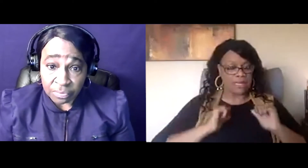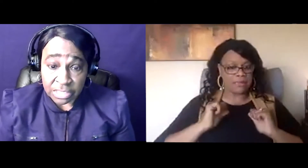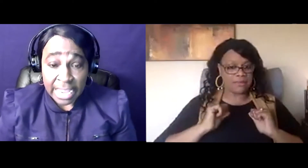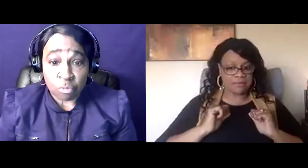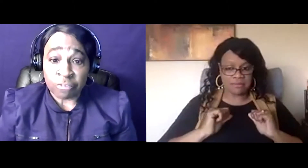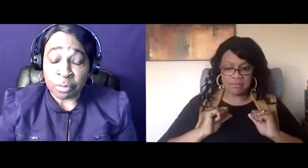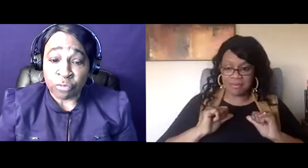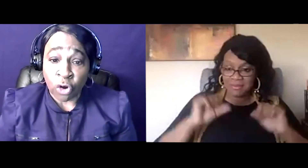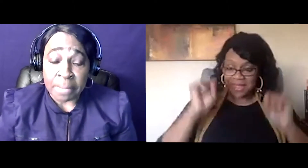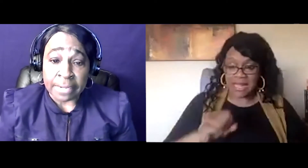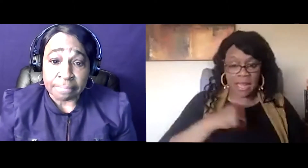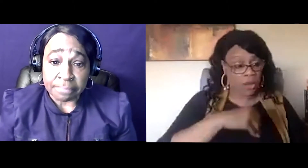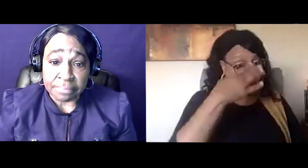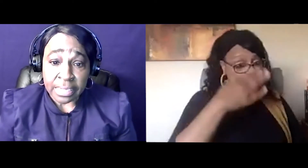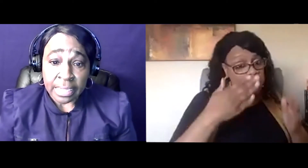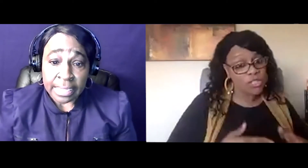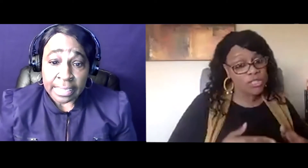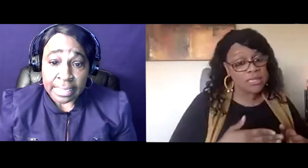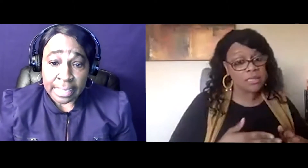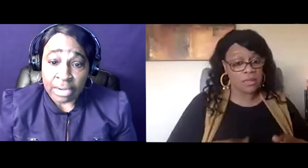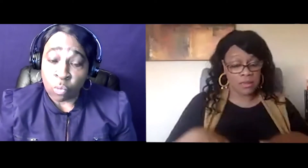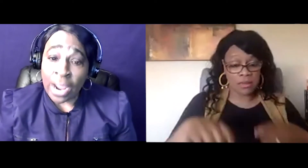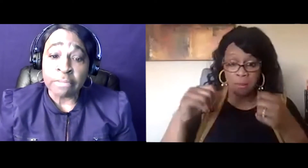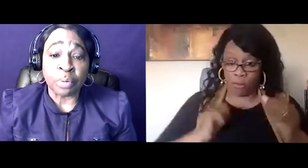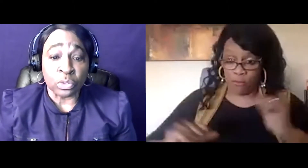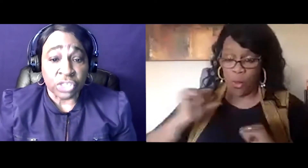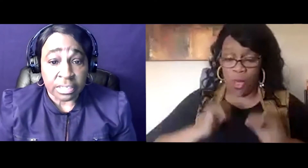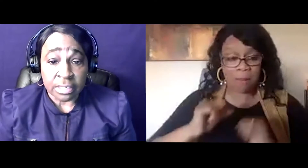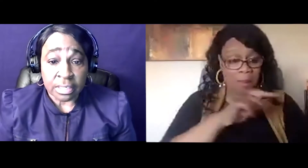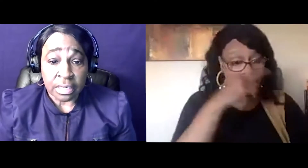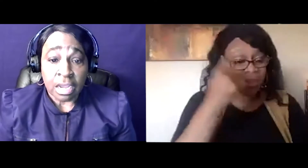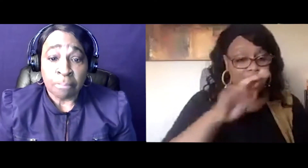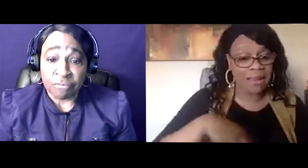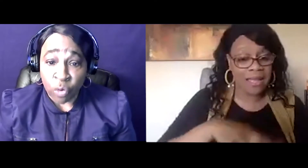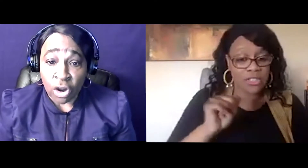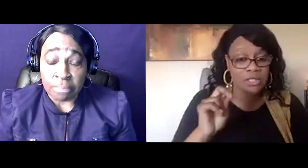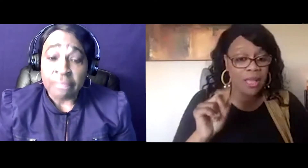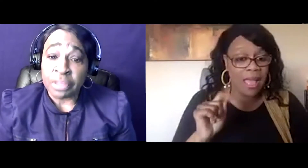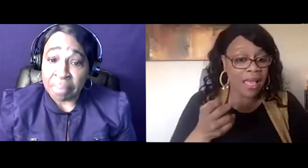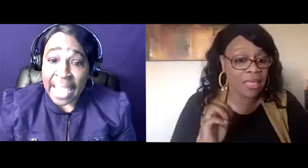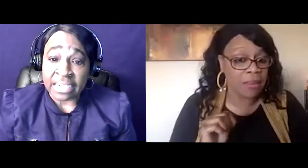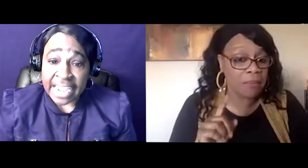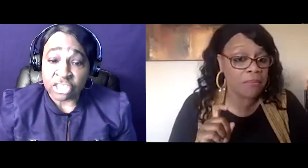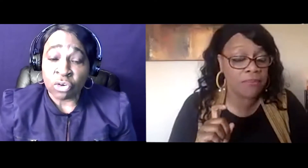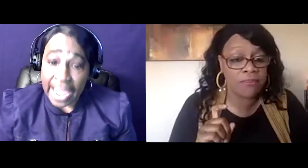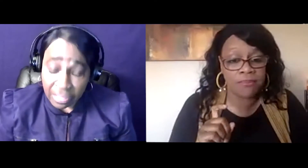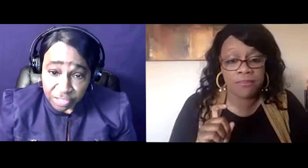The same with performing. Can a white person perform the Black National Anthem?